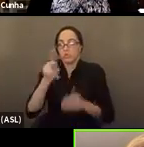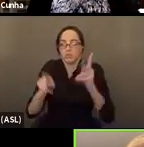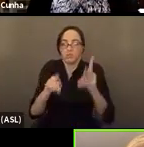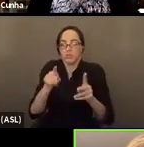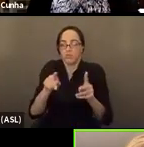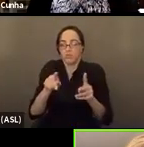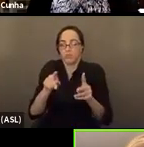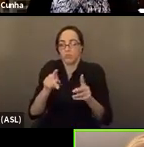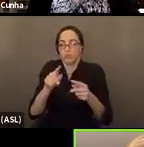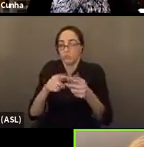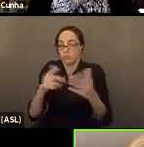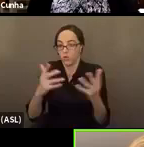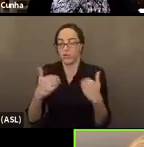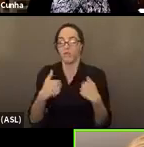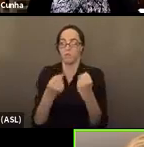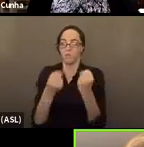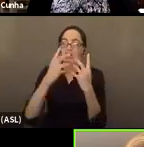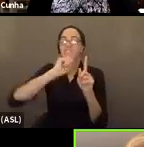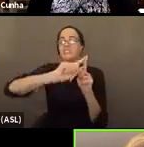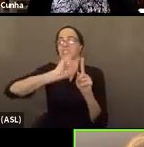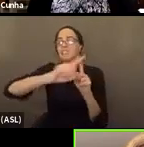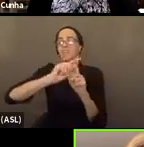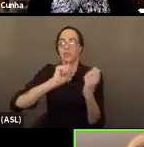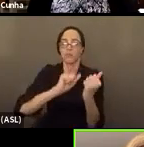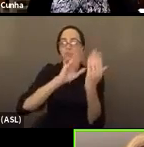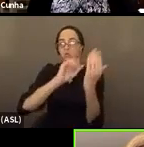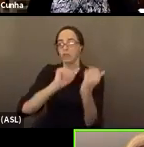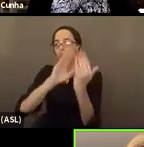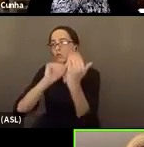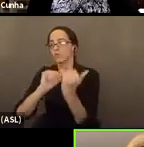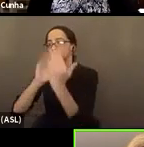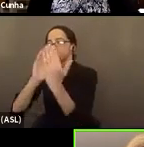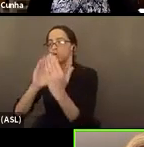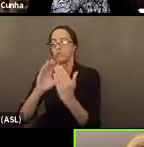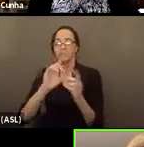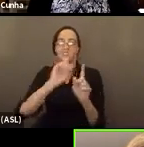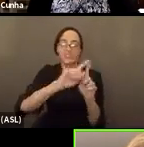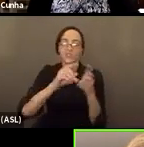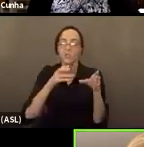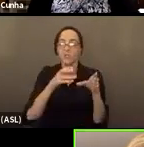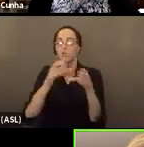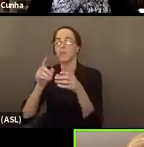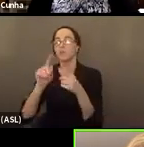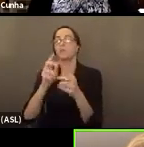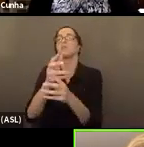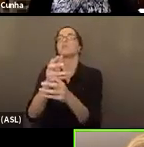mechanisms of receiving notices during disaster that's really really important and